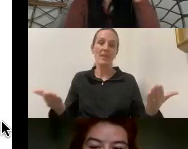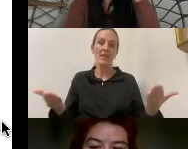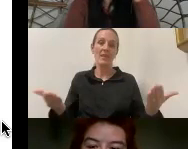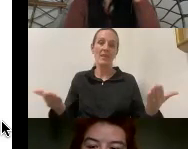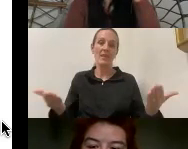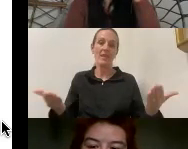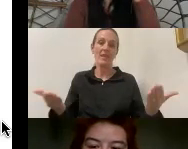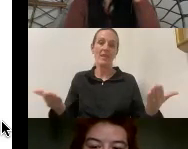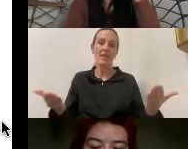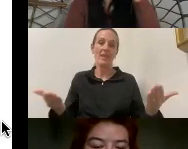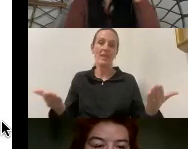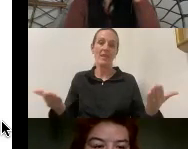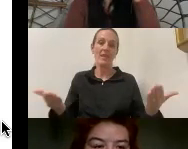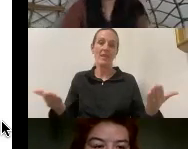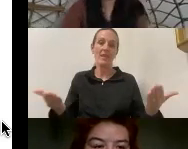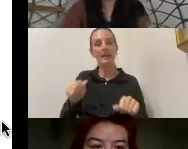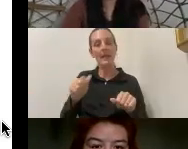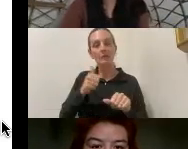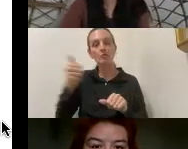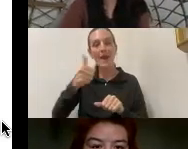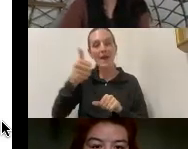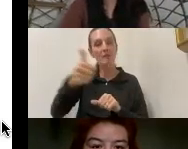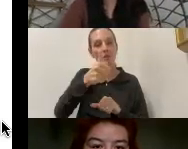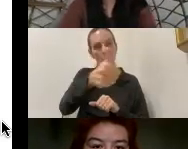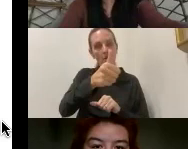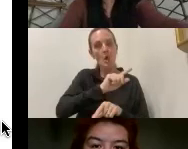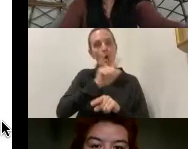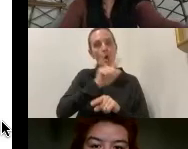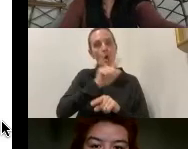it can travel out and go to those communities, and go to those Elders houses that can't travel,